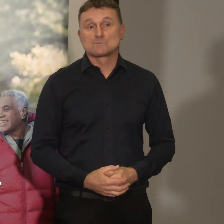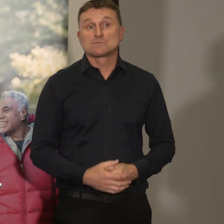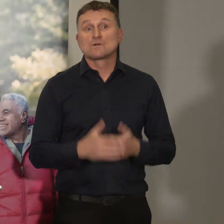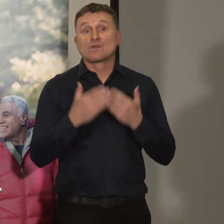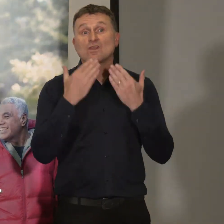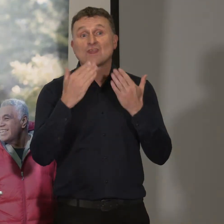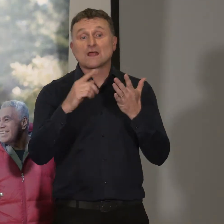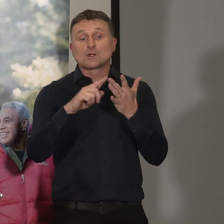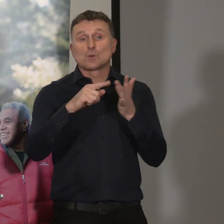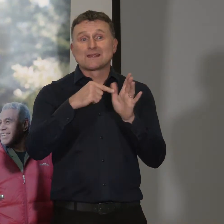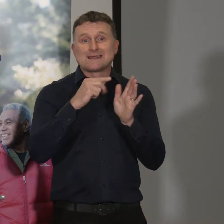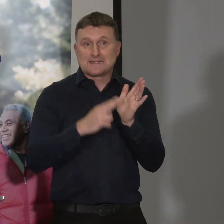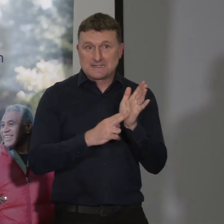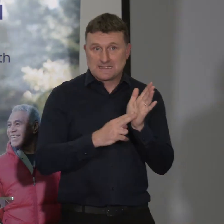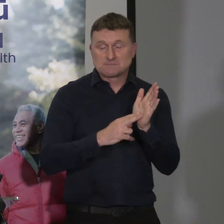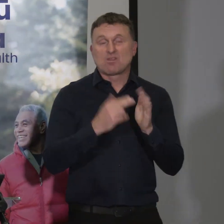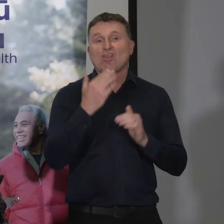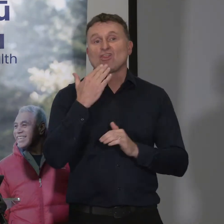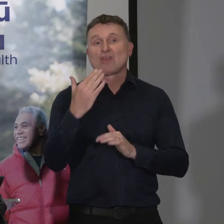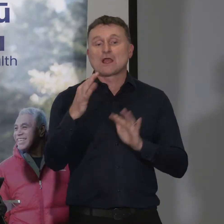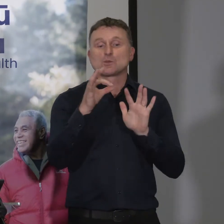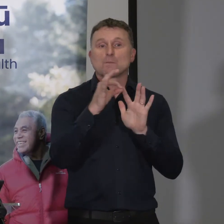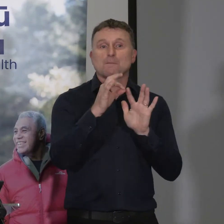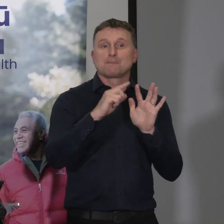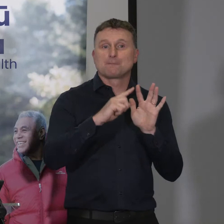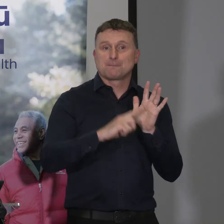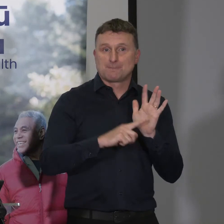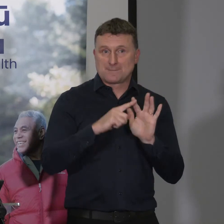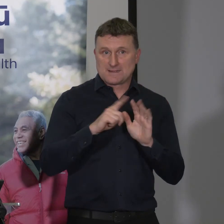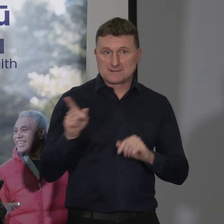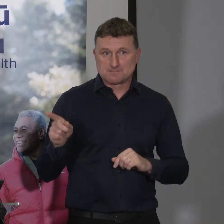Thank you Ian and Pete